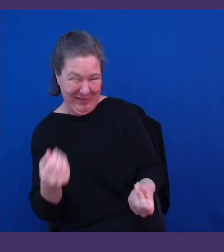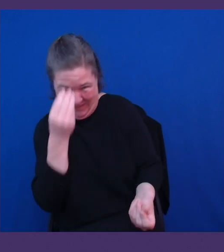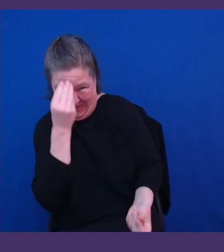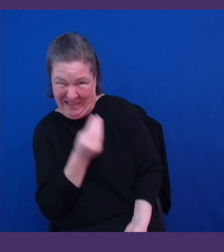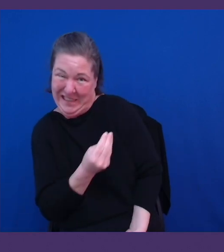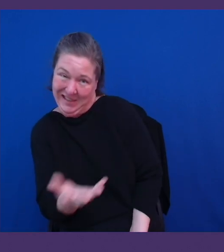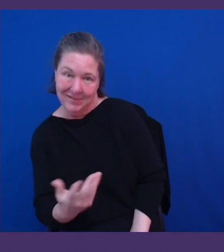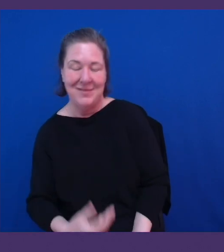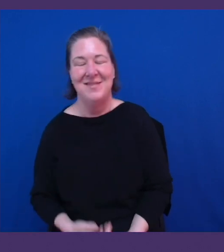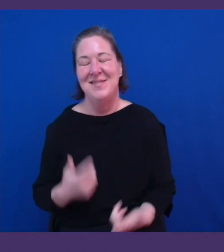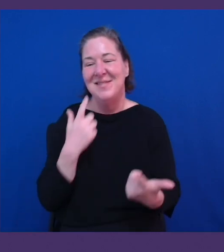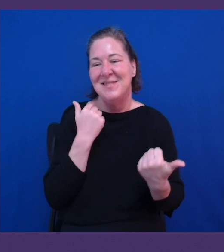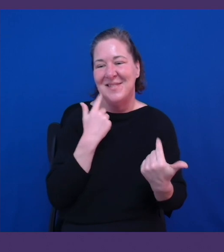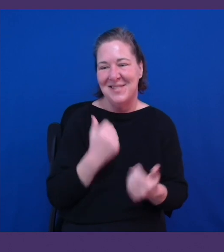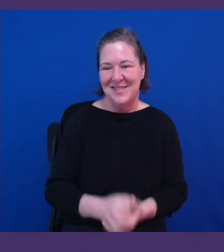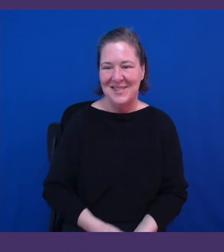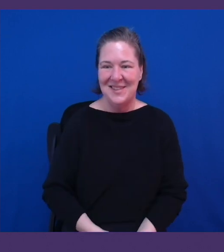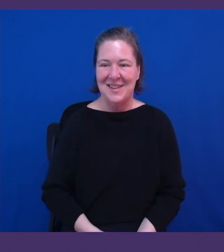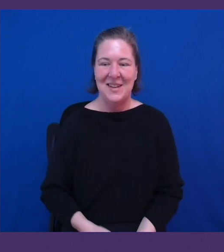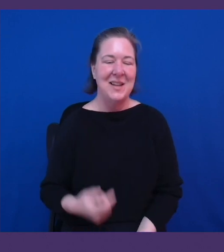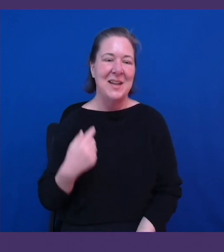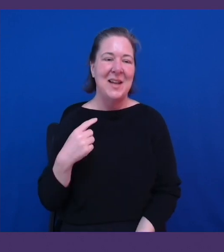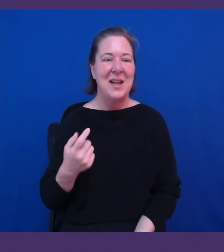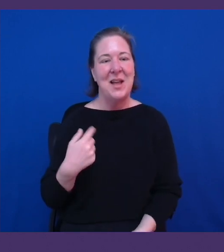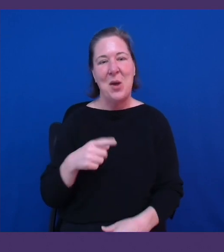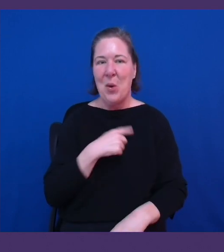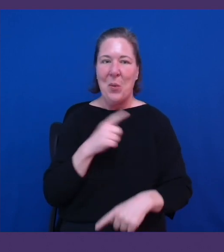Jamie Dean: Oh my goodness, we can't take over Christina's session. We've got to get back to the EAA.